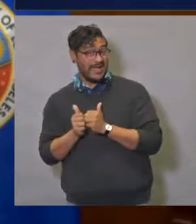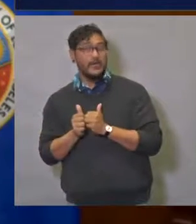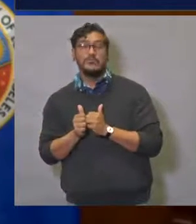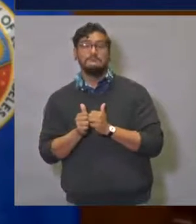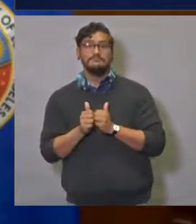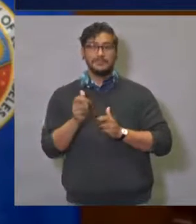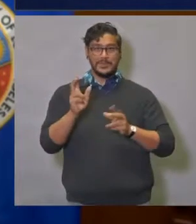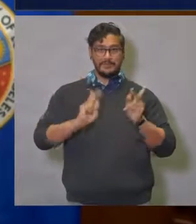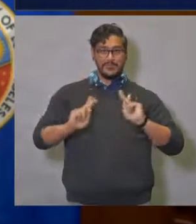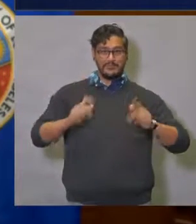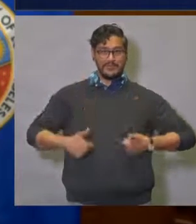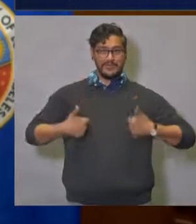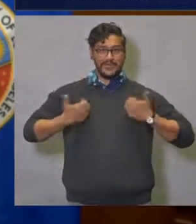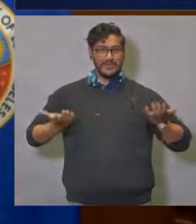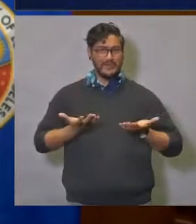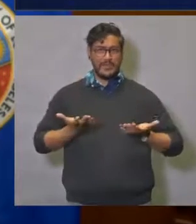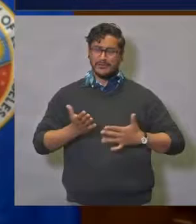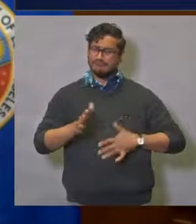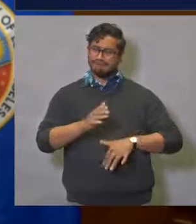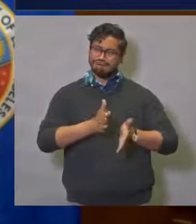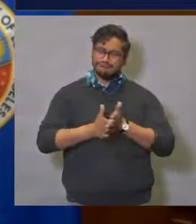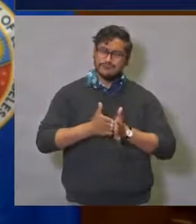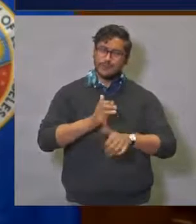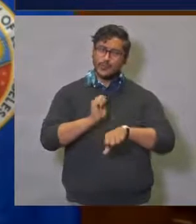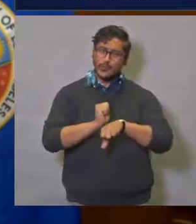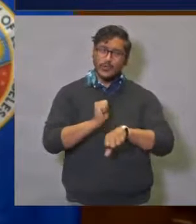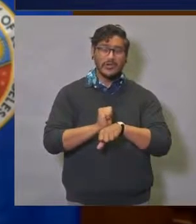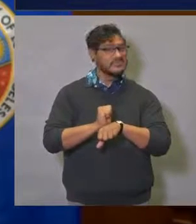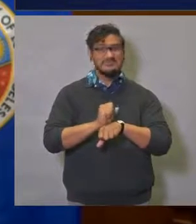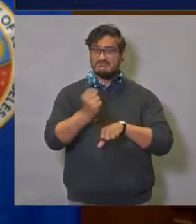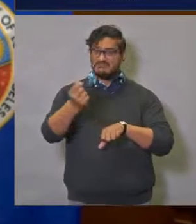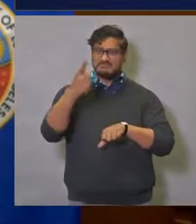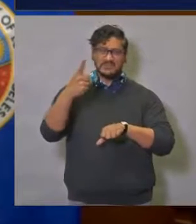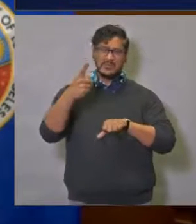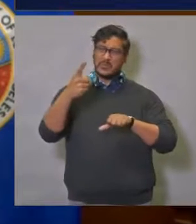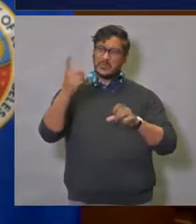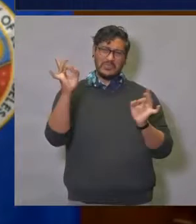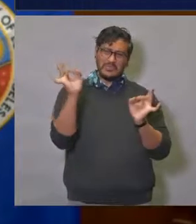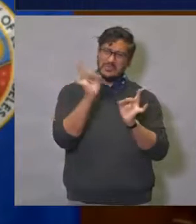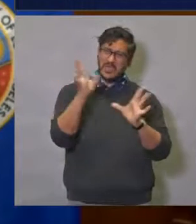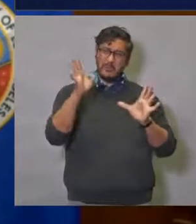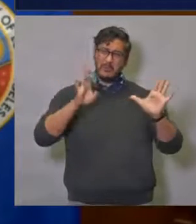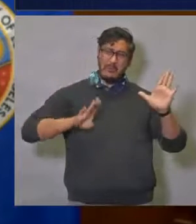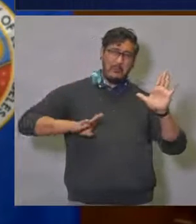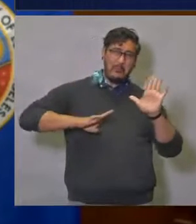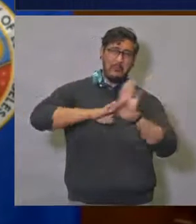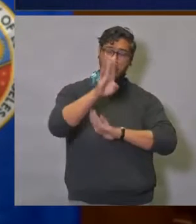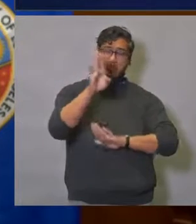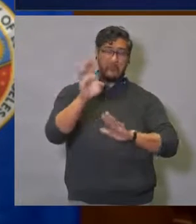THIS WAS MADE POSSIBLE BECAUSE OF THE HARD WORK OF OUR